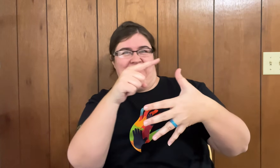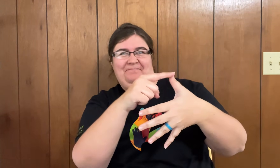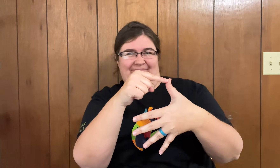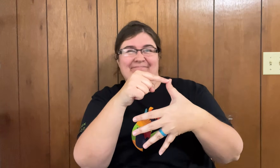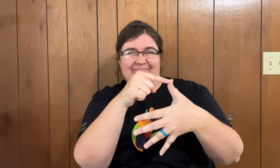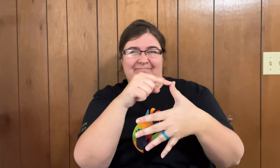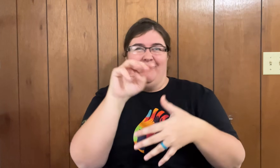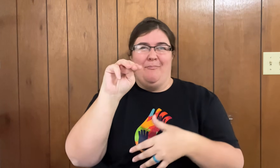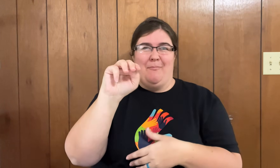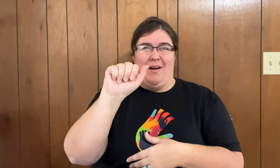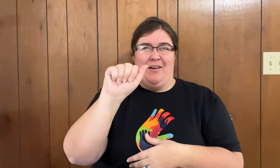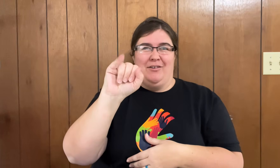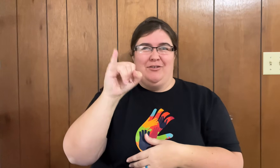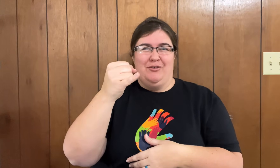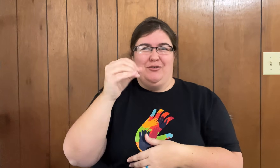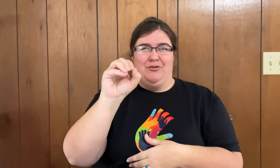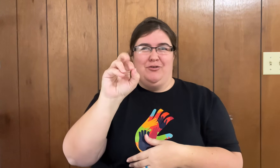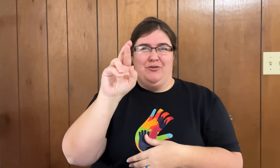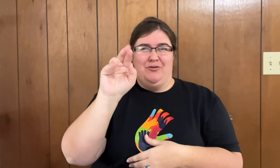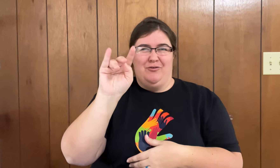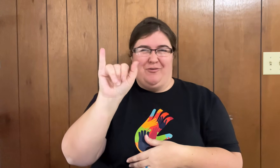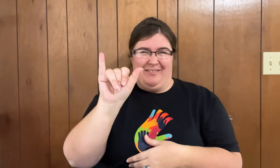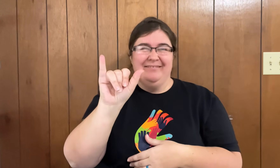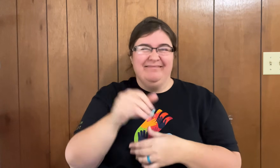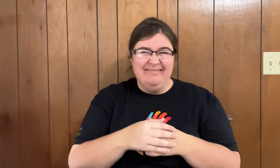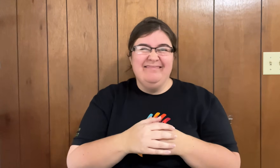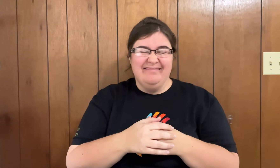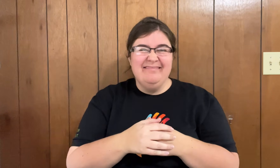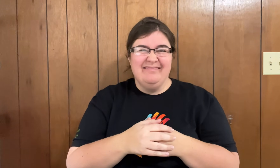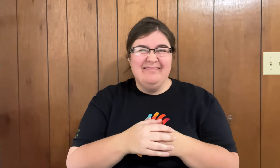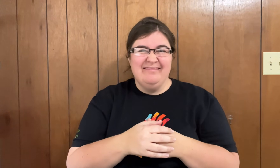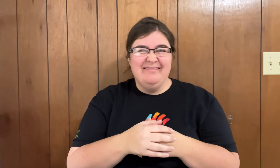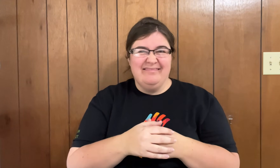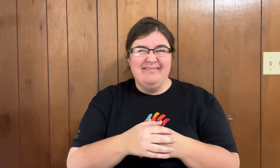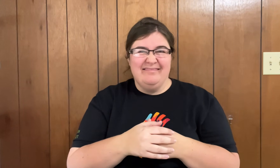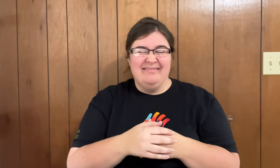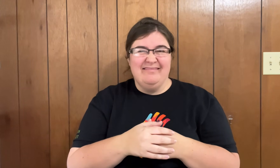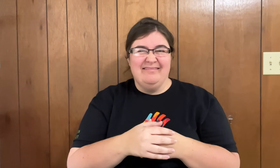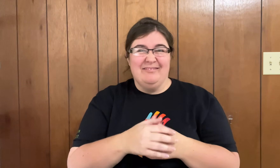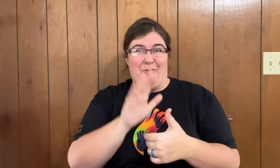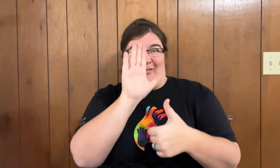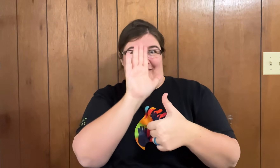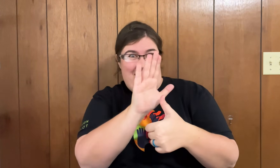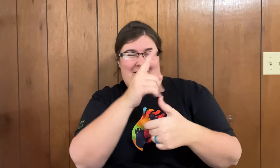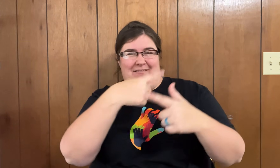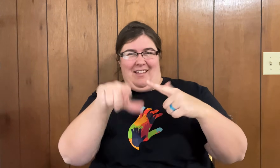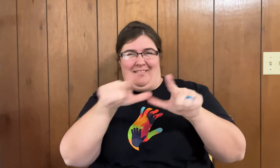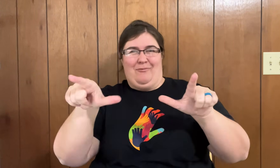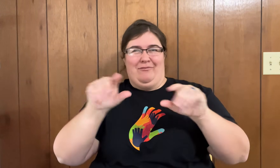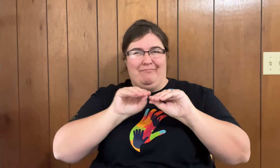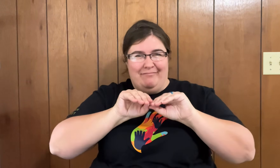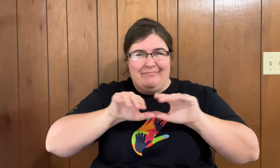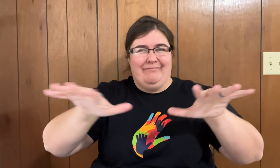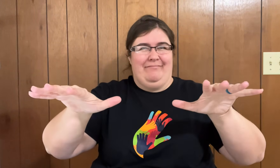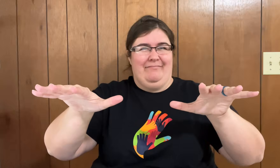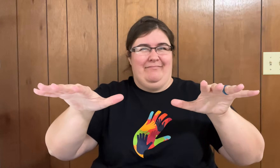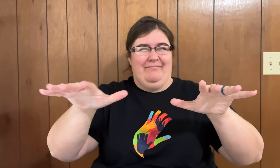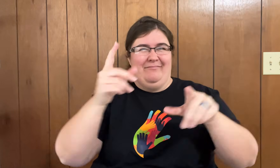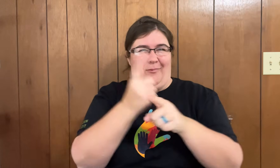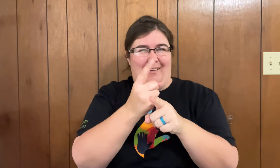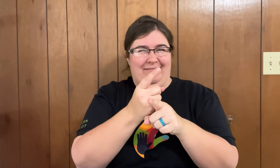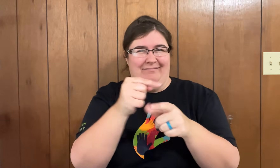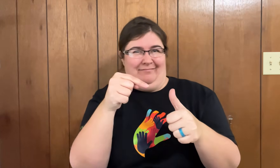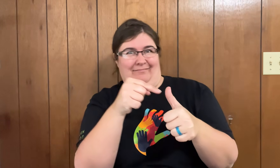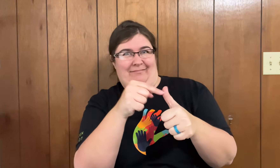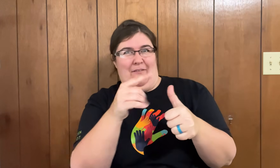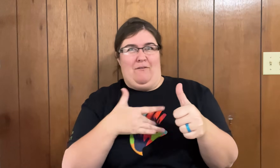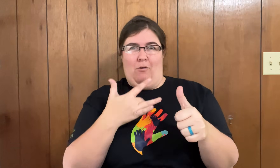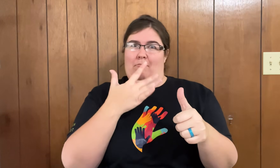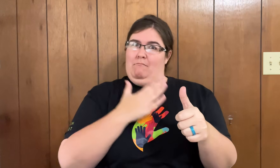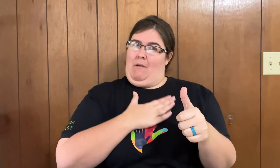know the majority sign language and want to see their sign language wide-spread,